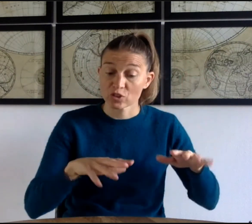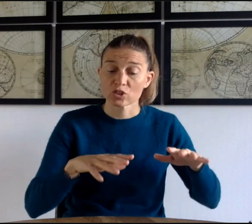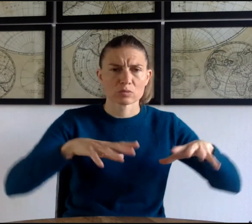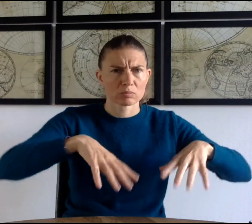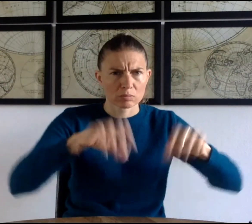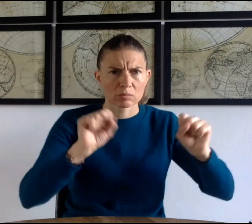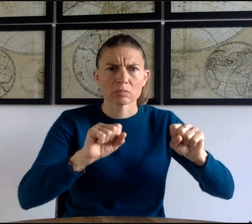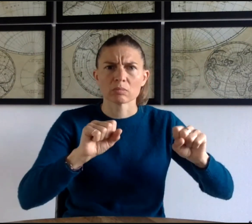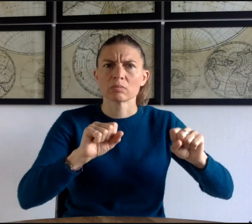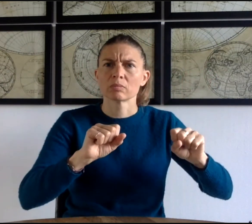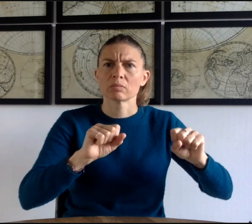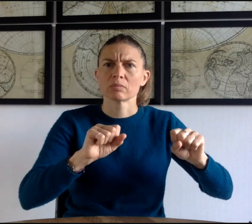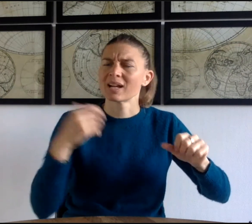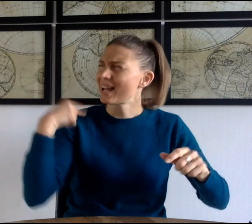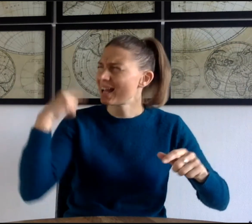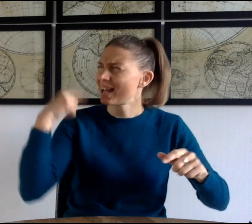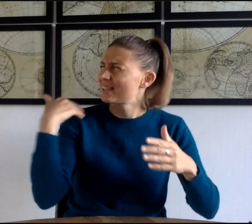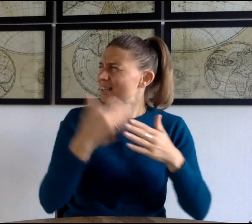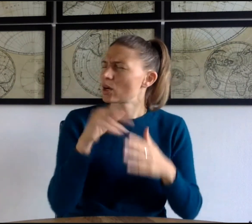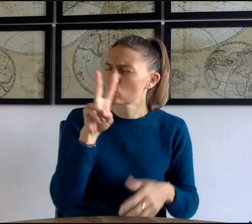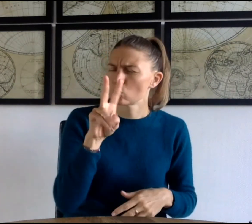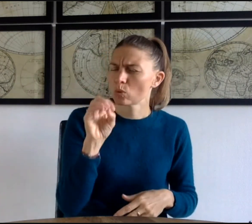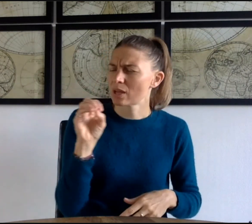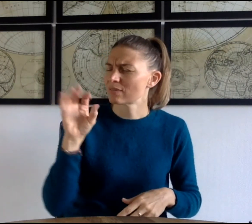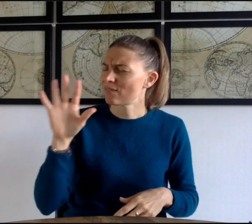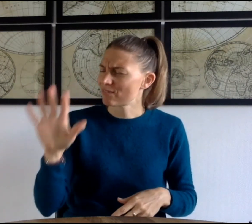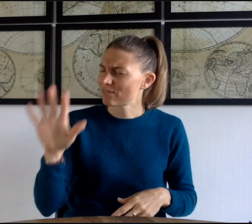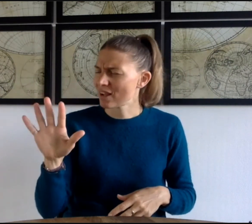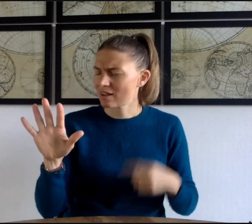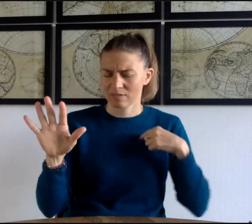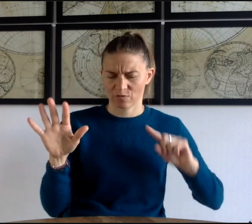since 2005 I went and that I was the first volunteer with disabilities